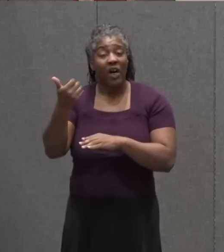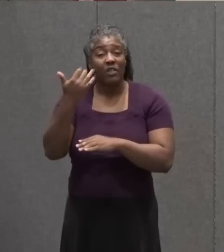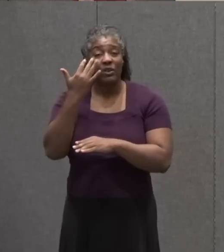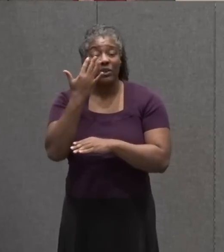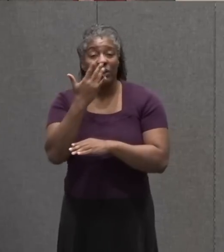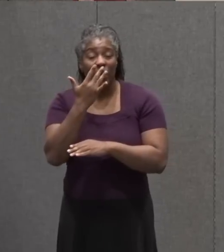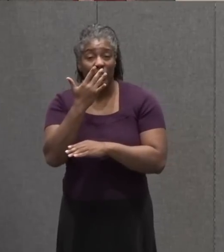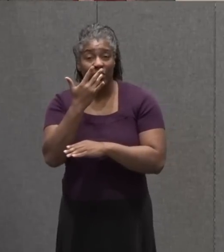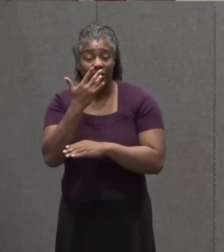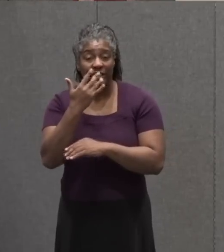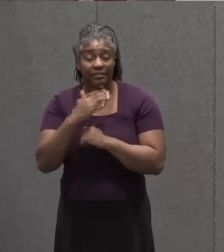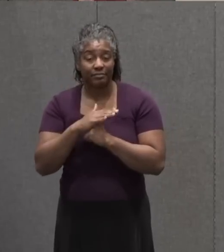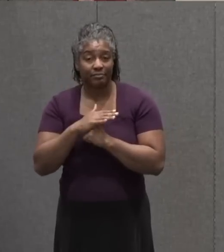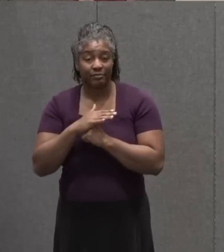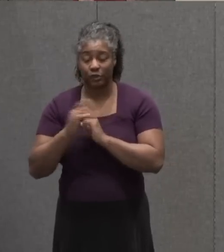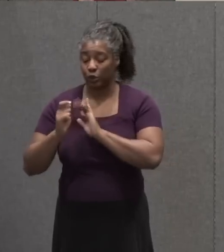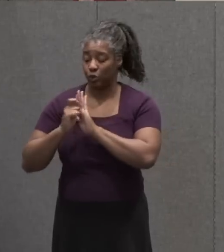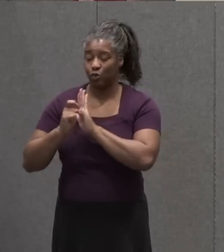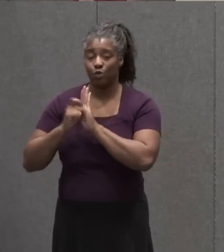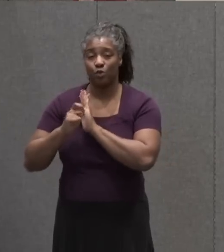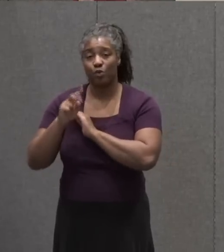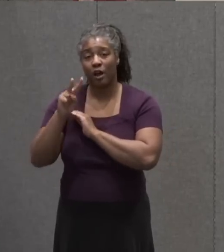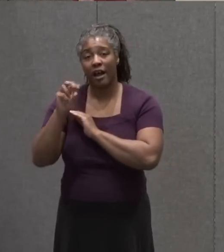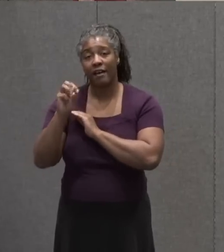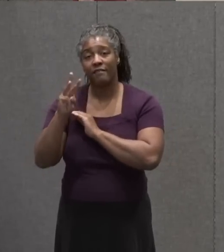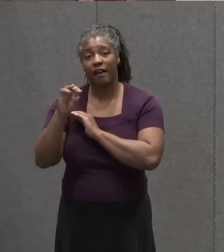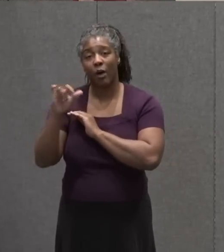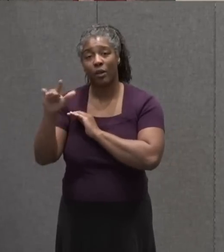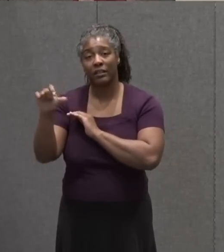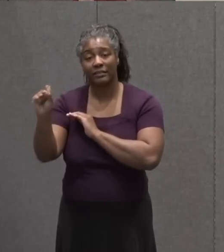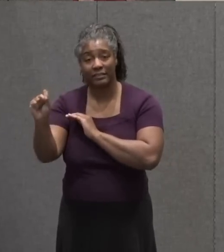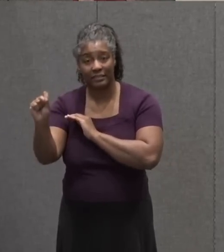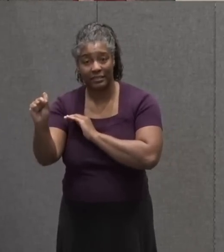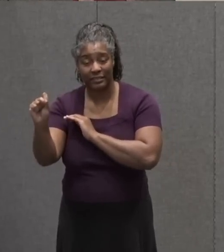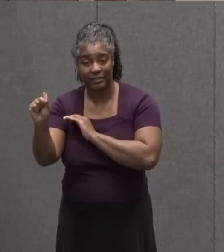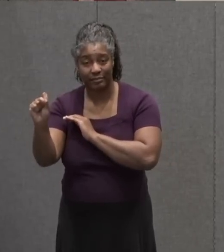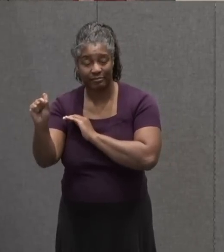the vowels for example, I have this card